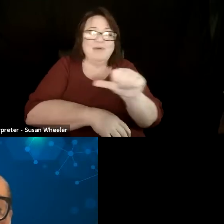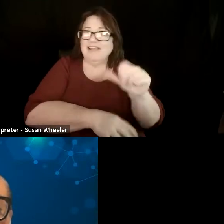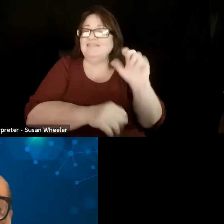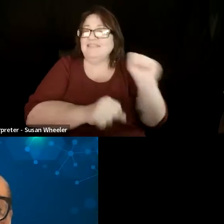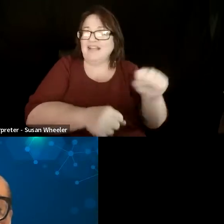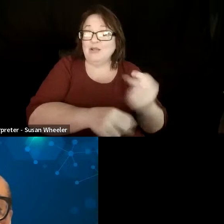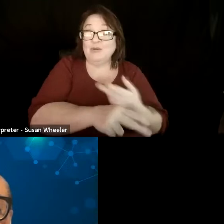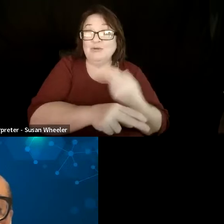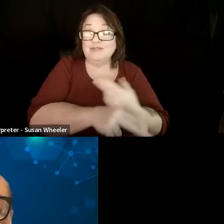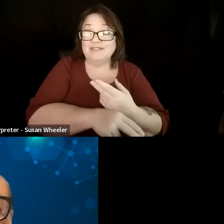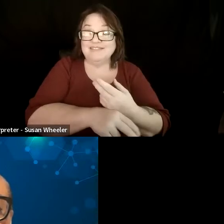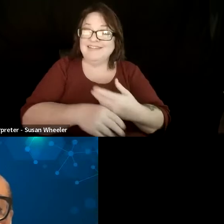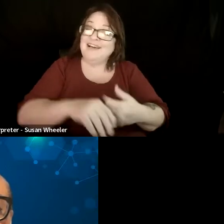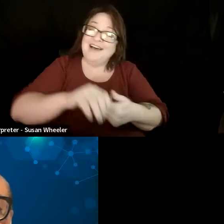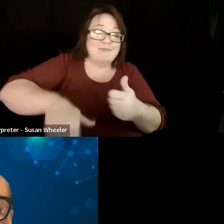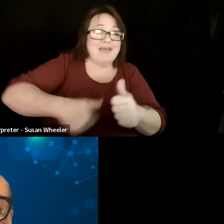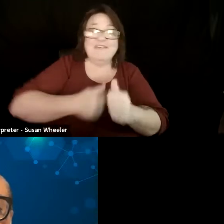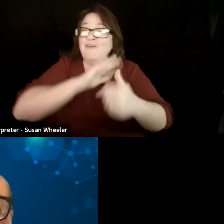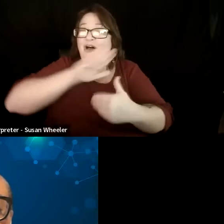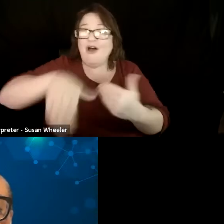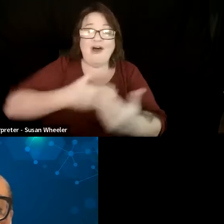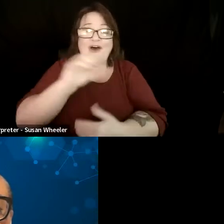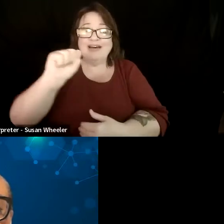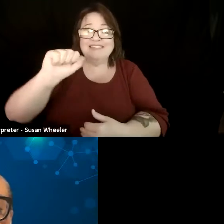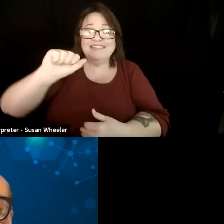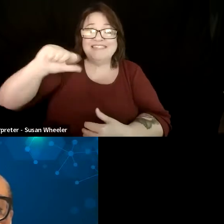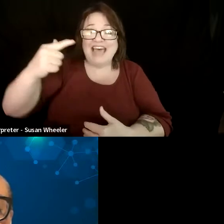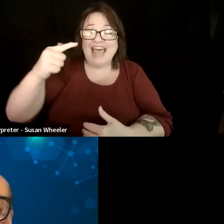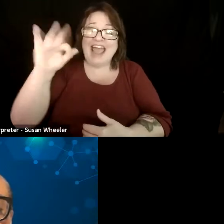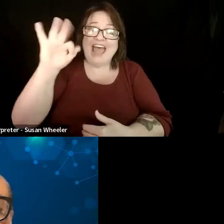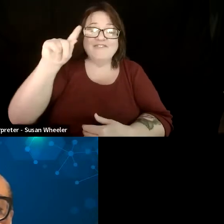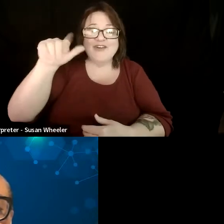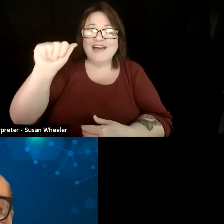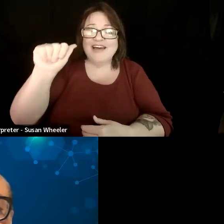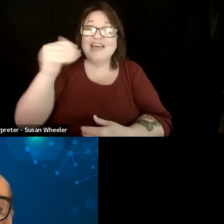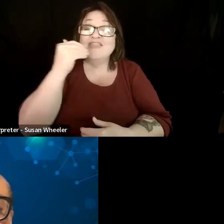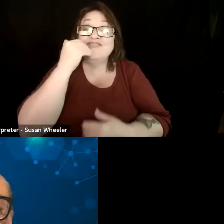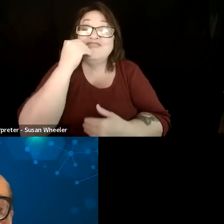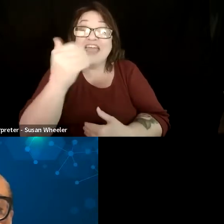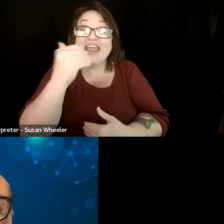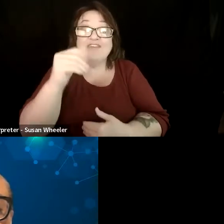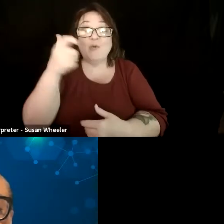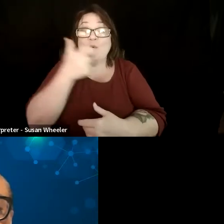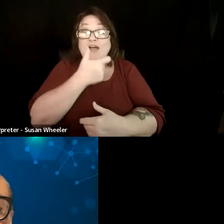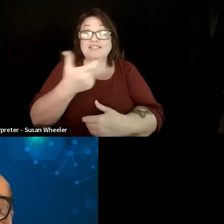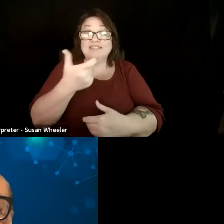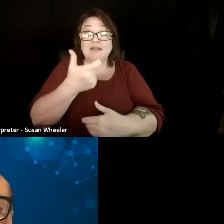On behalf of the entire team here at SAG-AFTRA, we would like to thank you for watching. And as always, if you have ideas